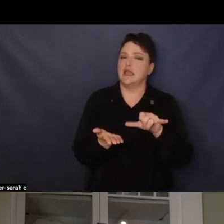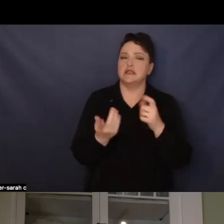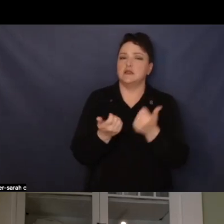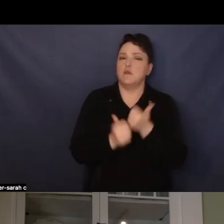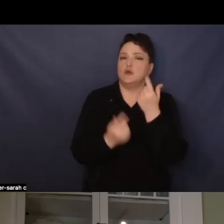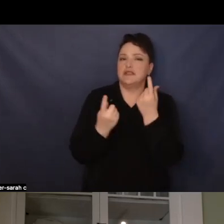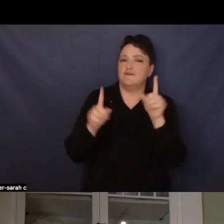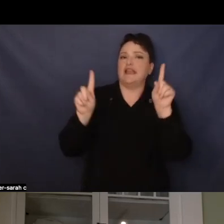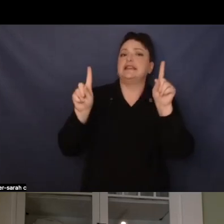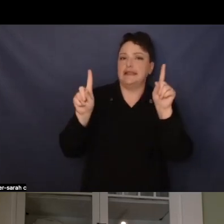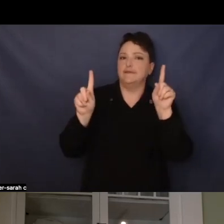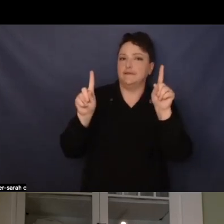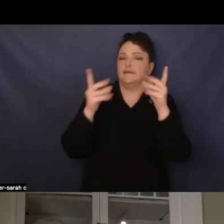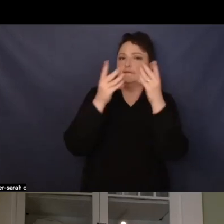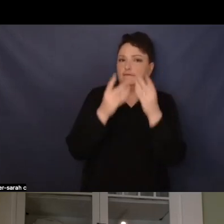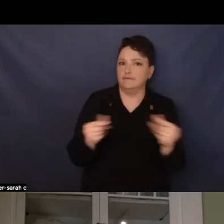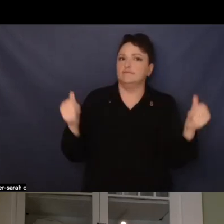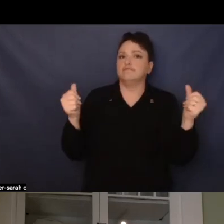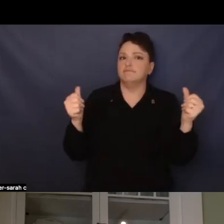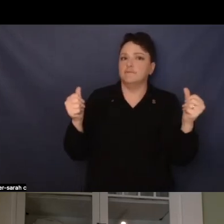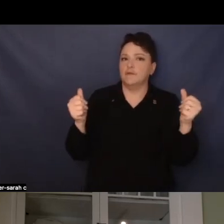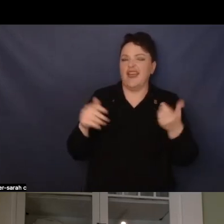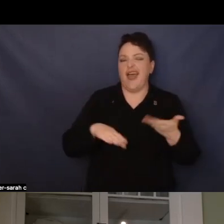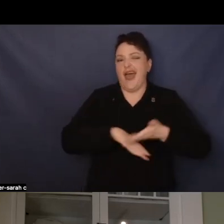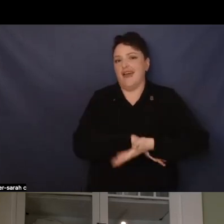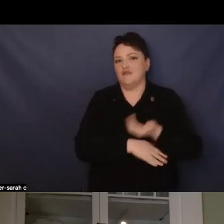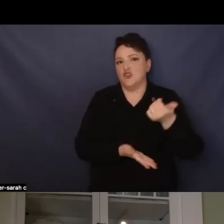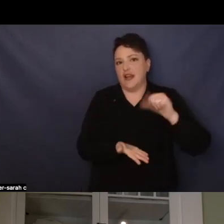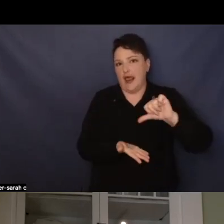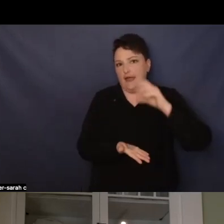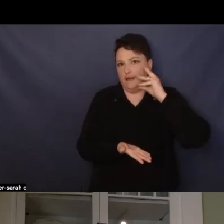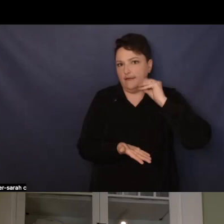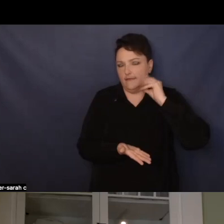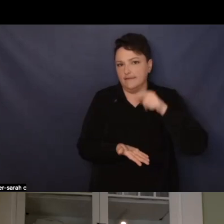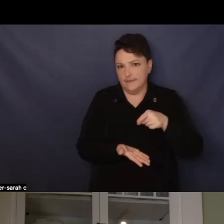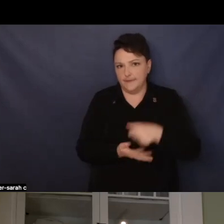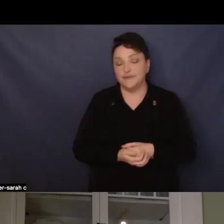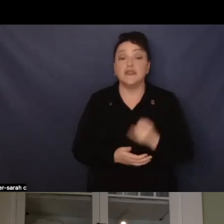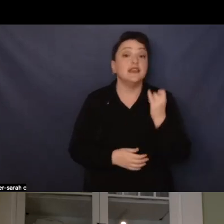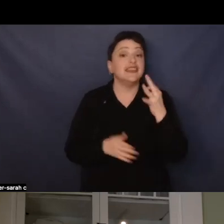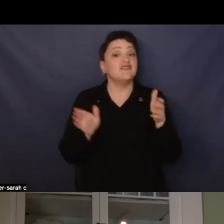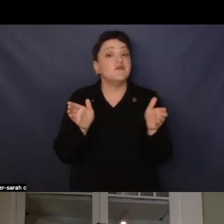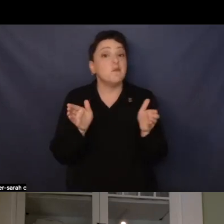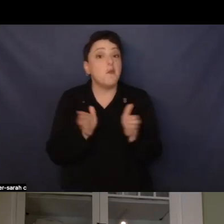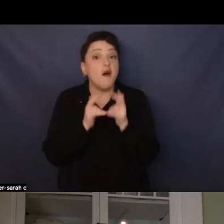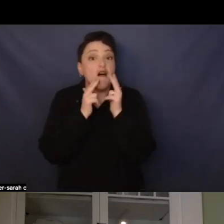After a denial. And, you know, if it's a small office, you can probably talk to somebody.